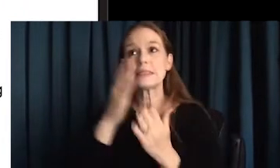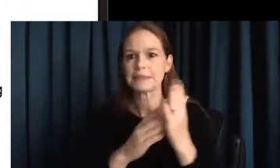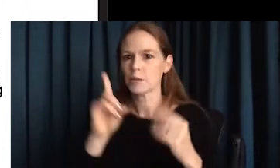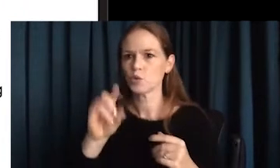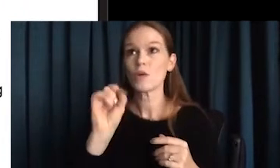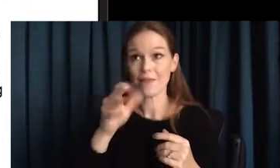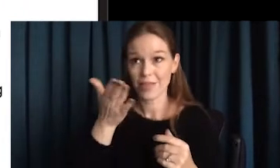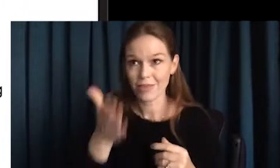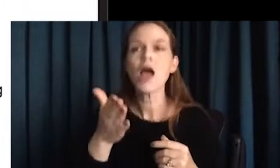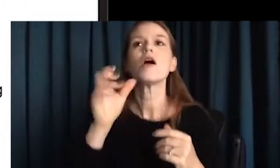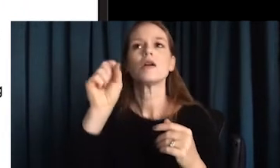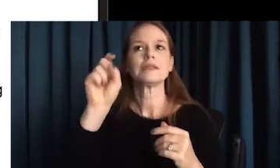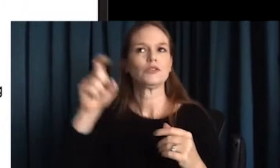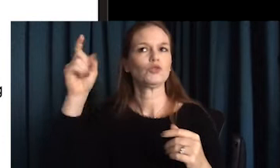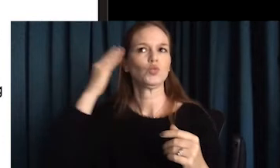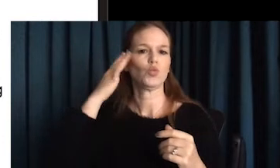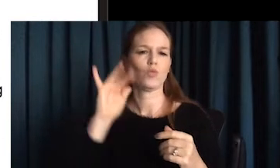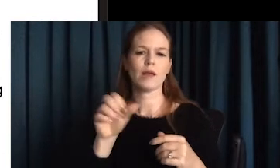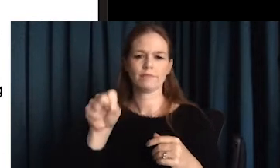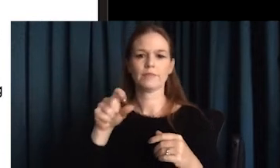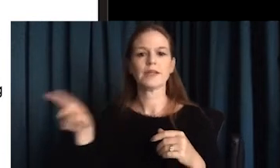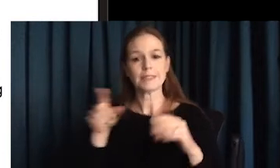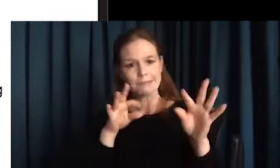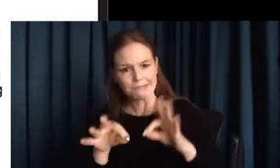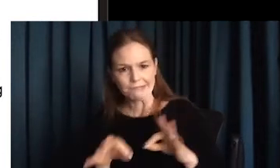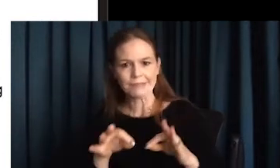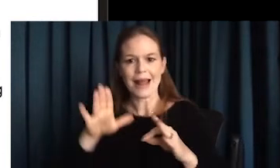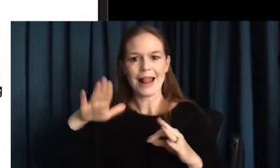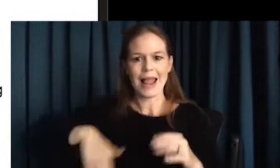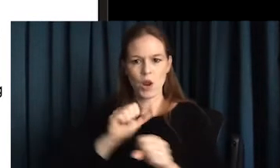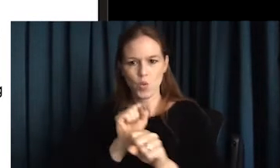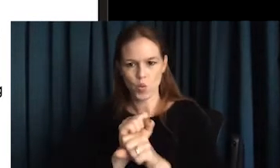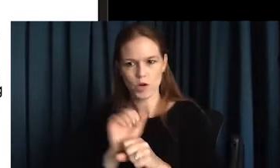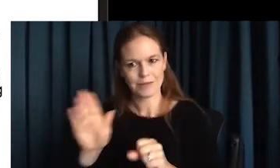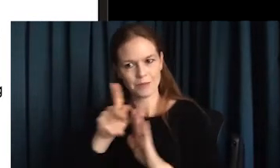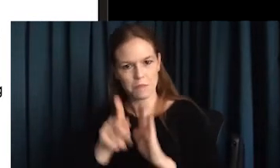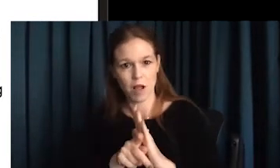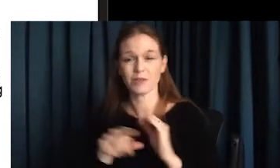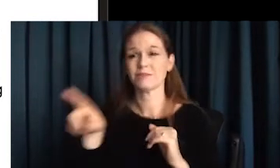He talks about his late work policy. Again, something that you want to be aware of. These are things that you might not